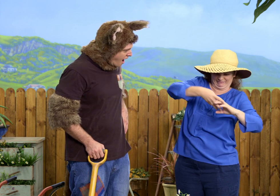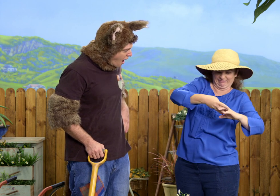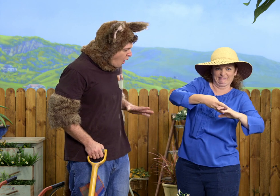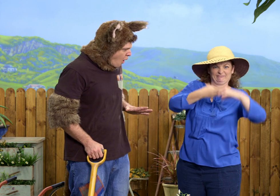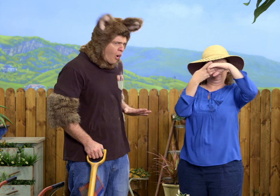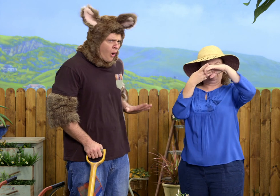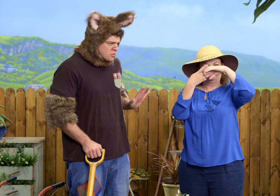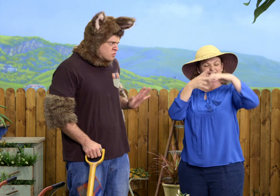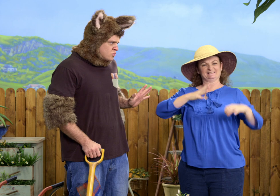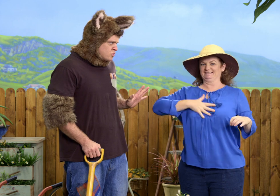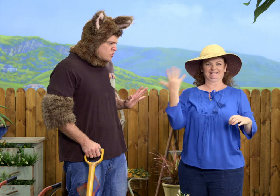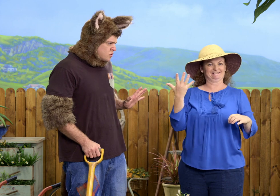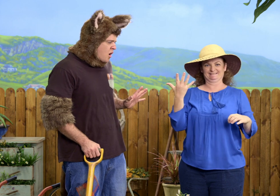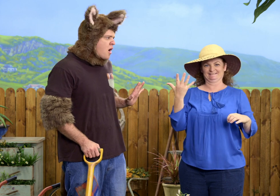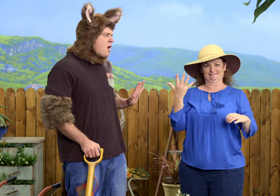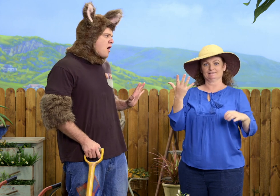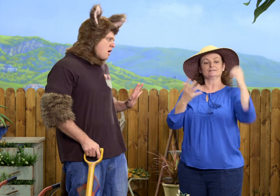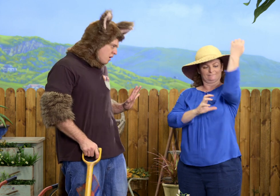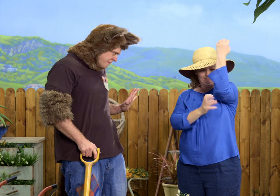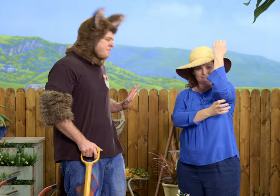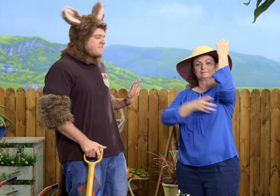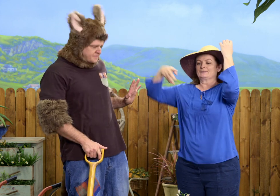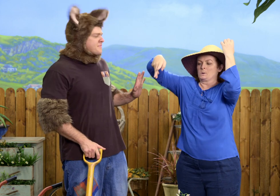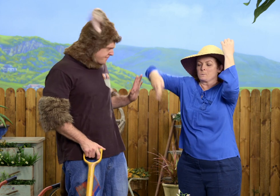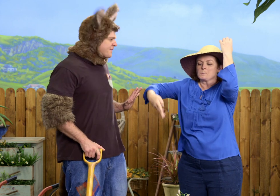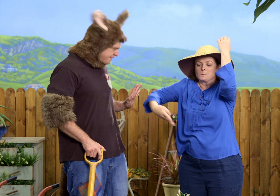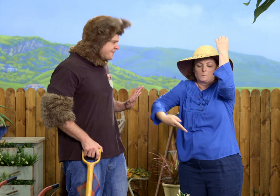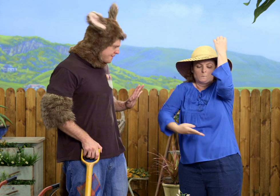and we don't want that to happen. So, make sure you dig away and under,